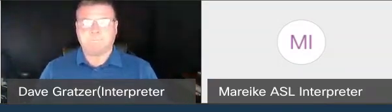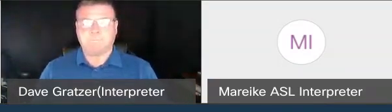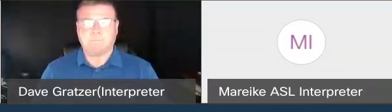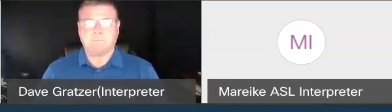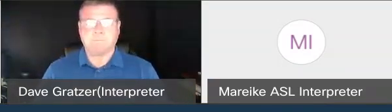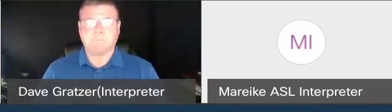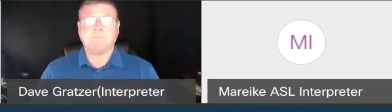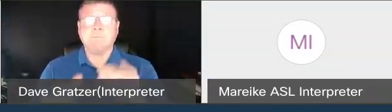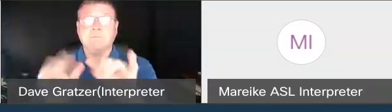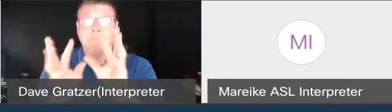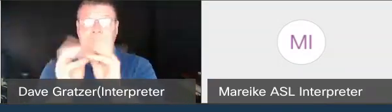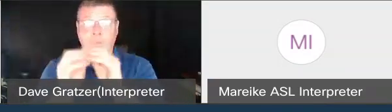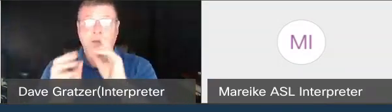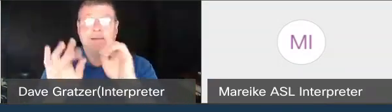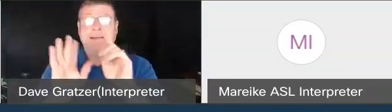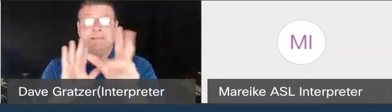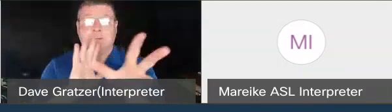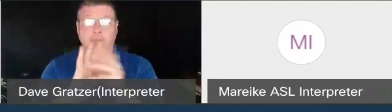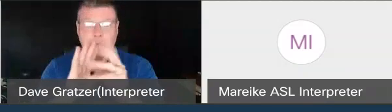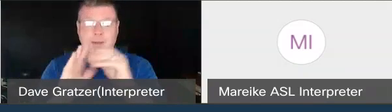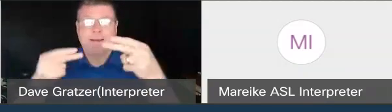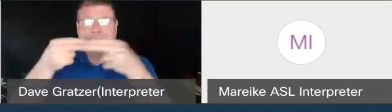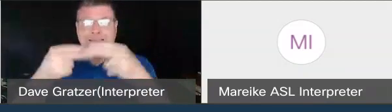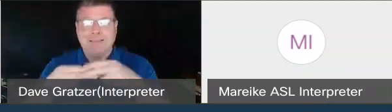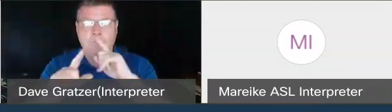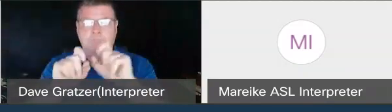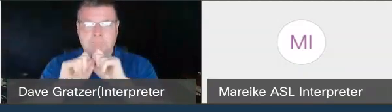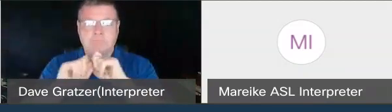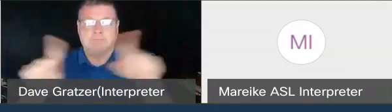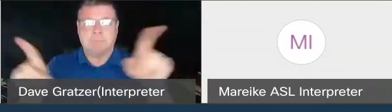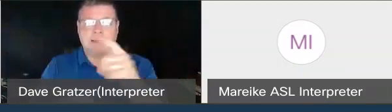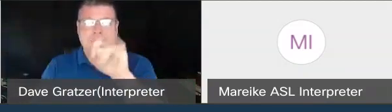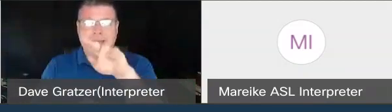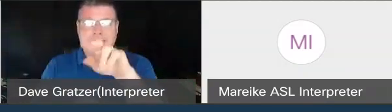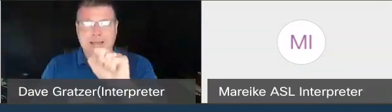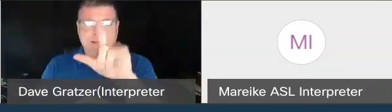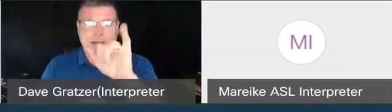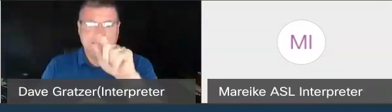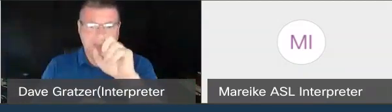This webinar is being recorded and slides will be disseminated via the GAINS listserv following the webinar.